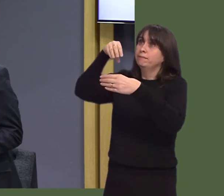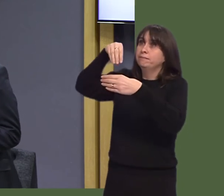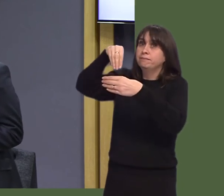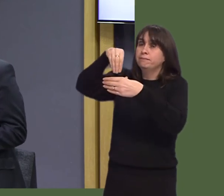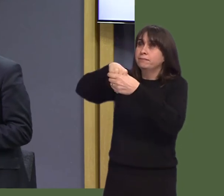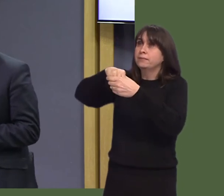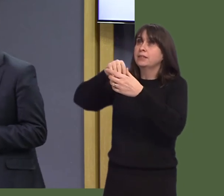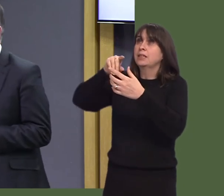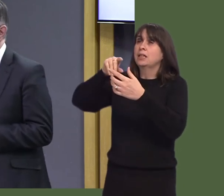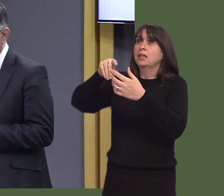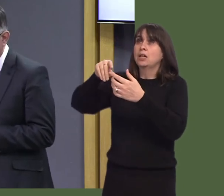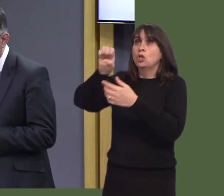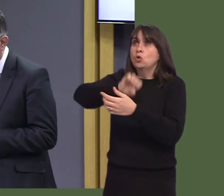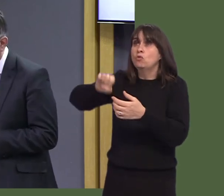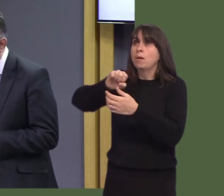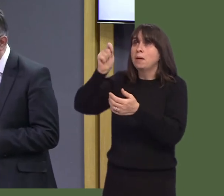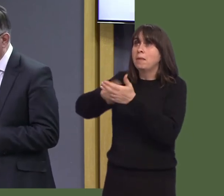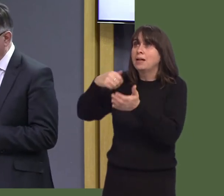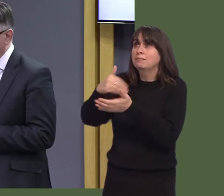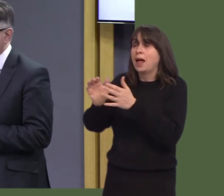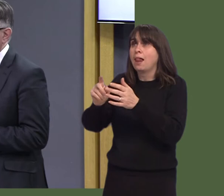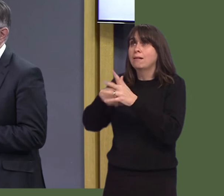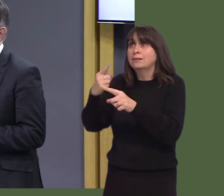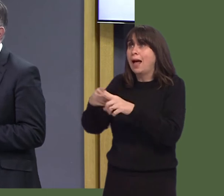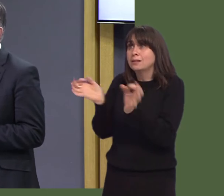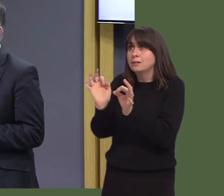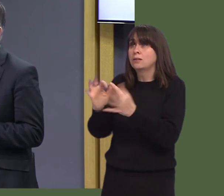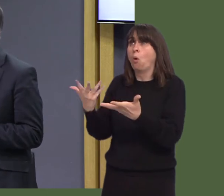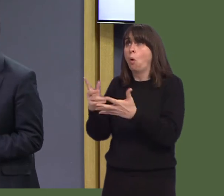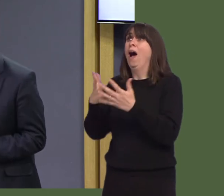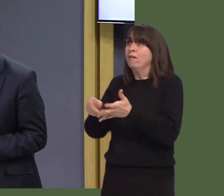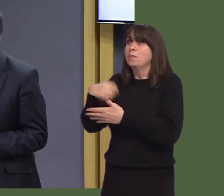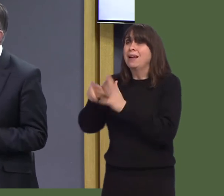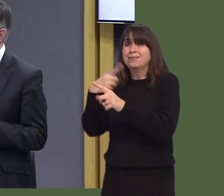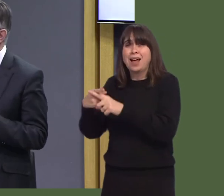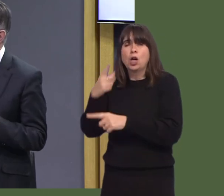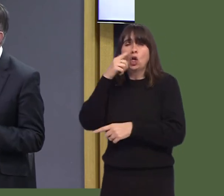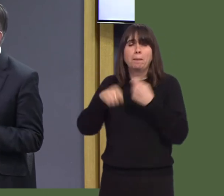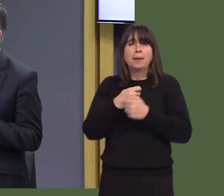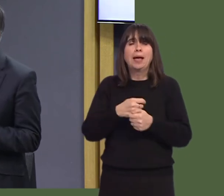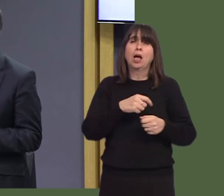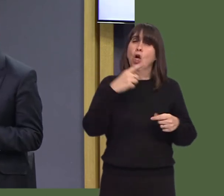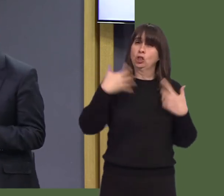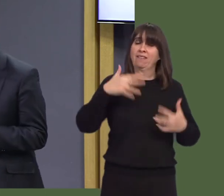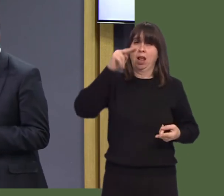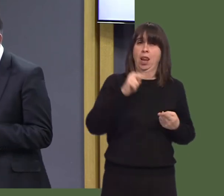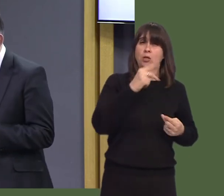I have to say to the leader of the opposition: we have seen, for eight years, cuts in the Welsh budget.